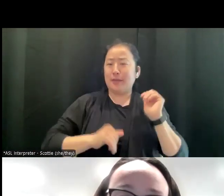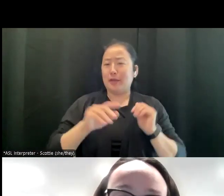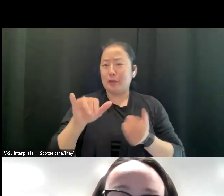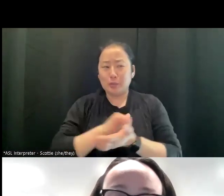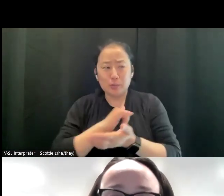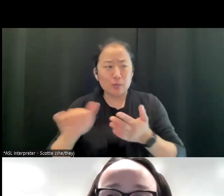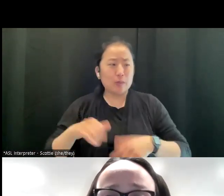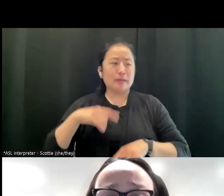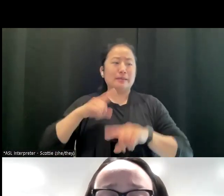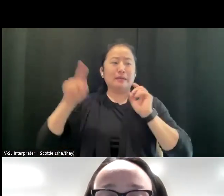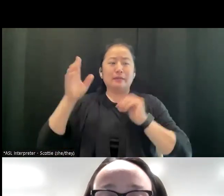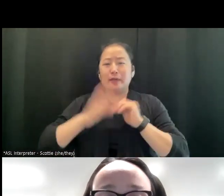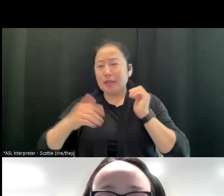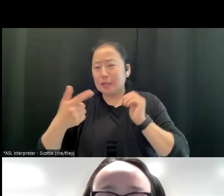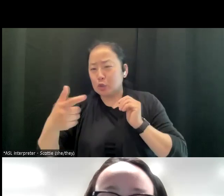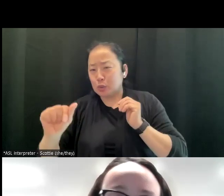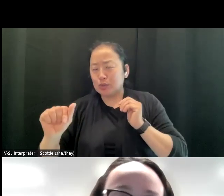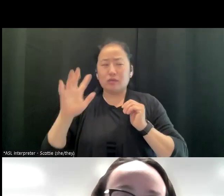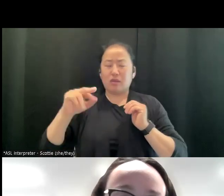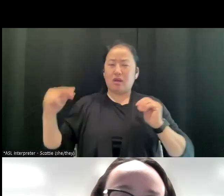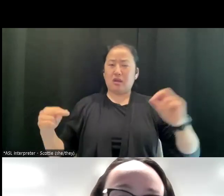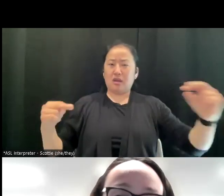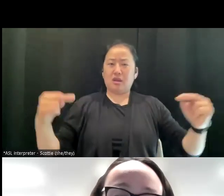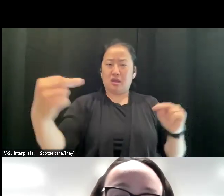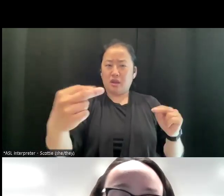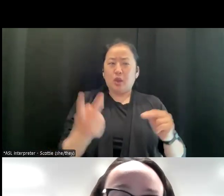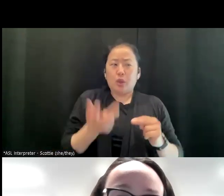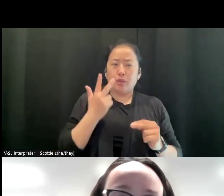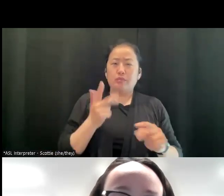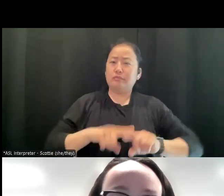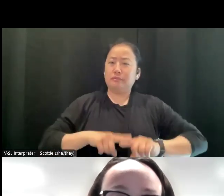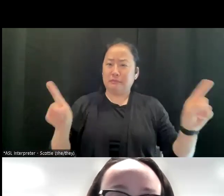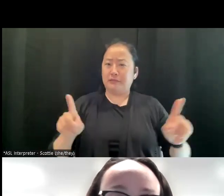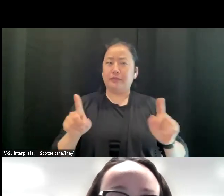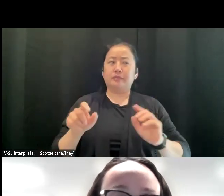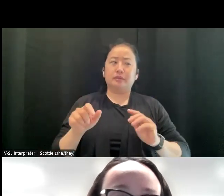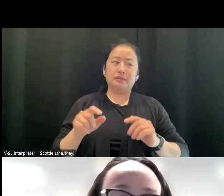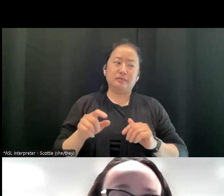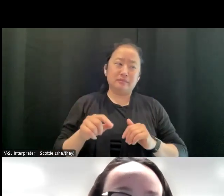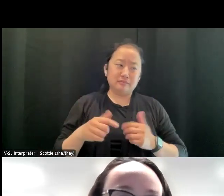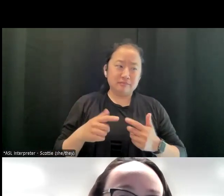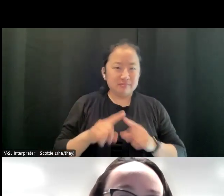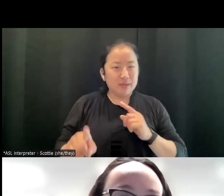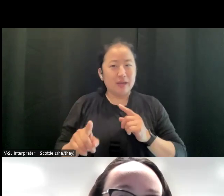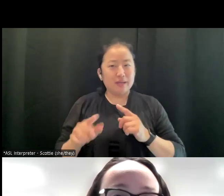gave us a unique kind of perspective of three very different but very special areas of the country.